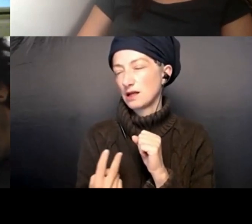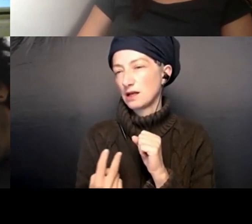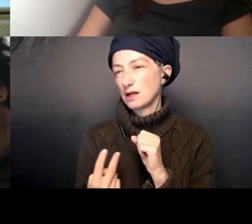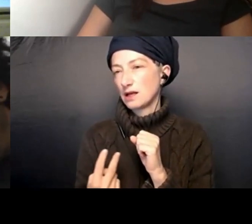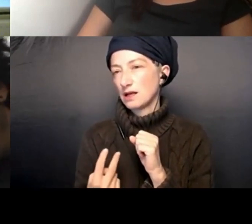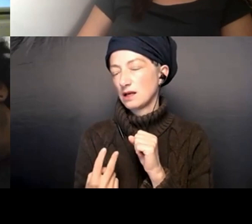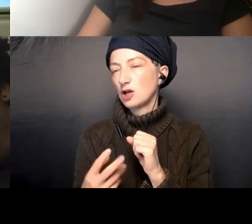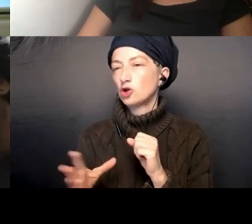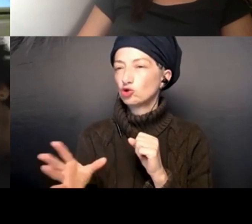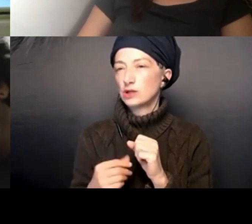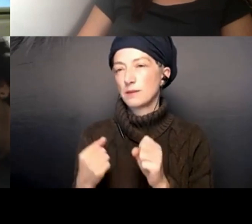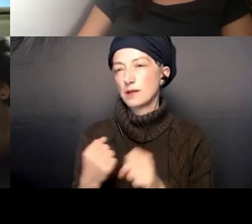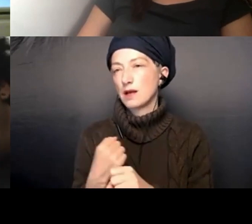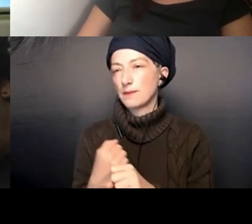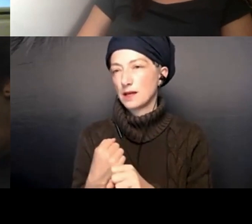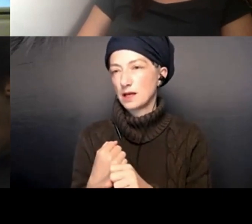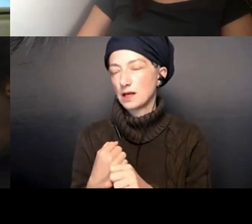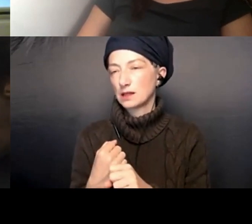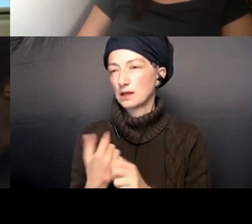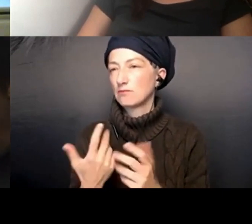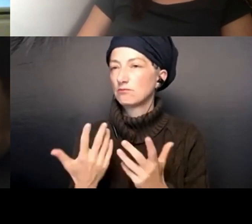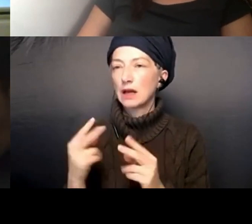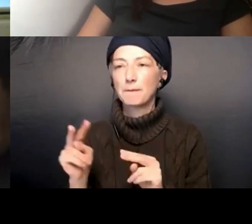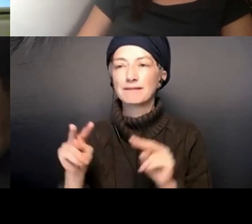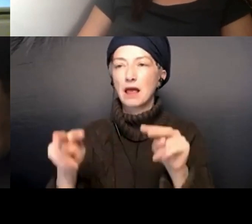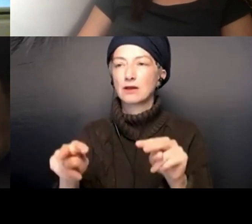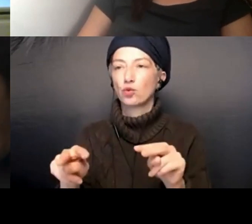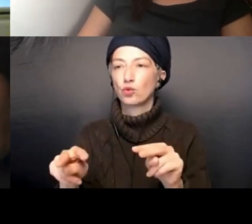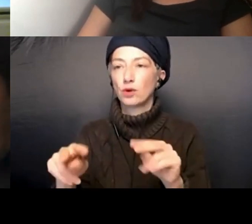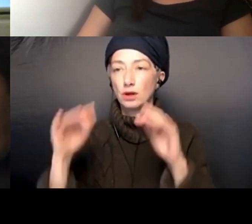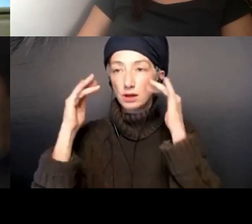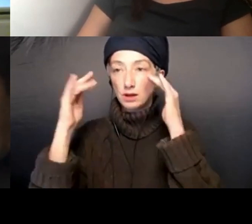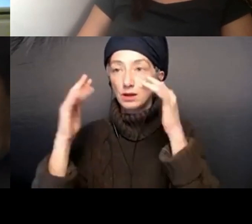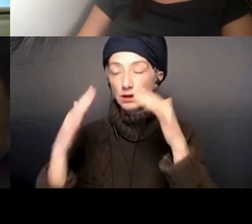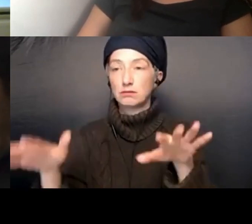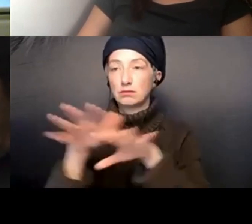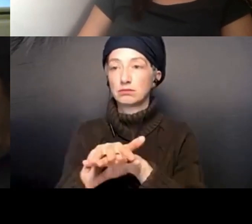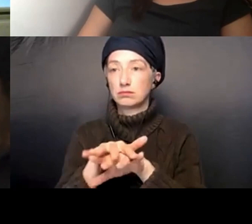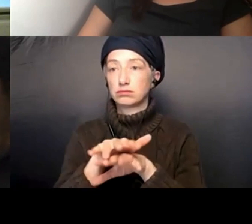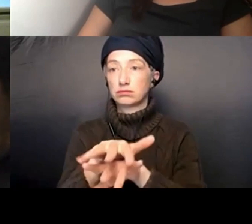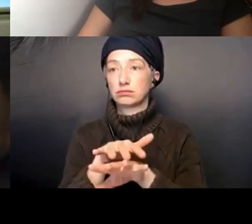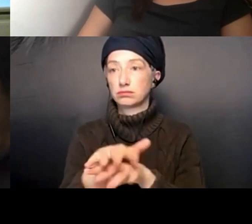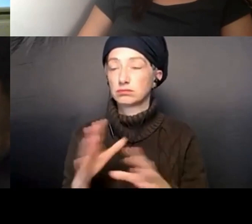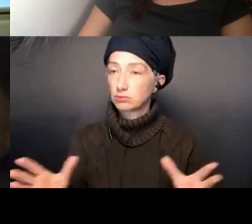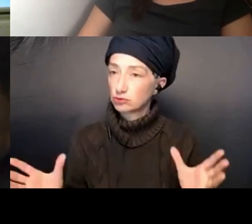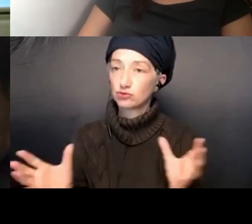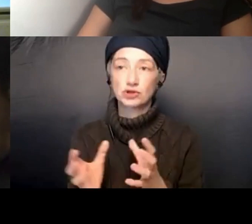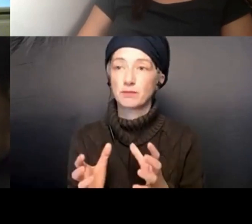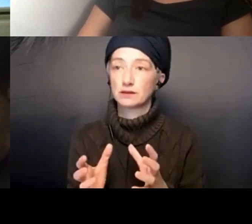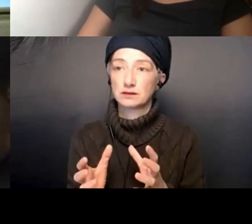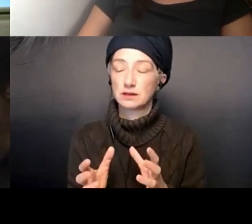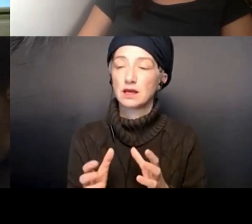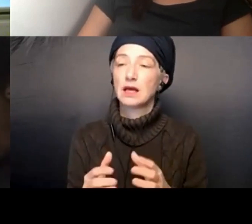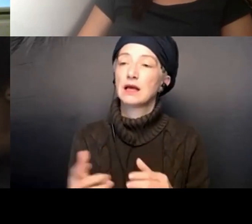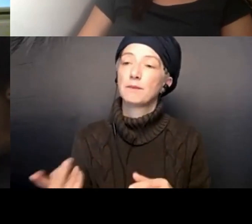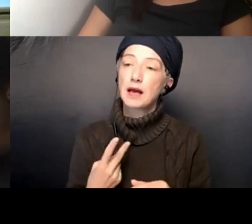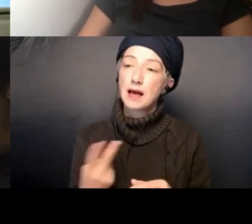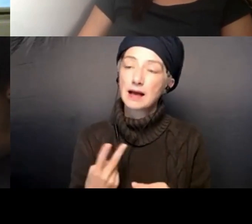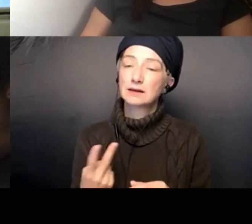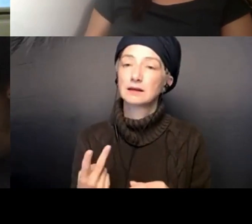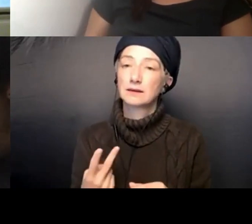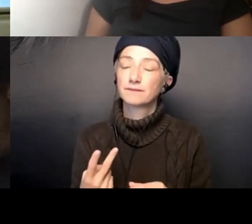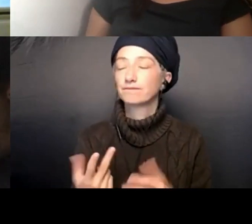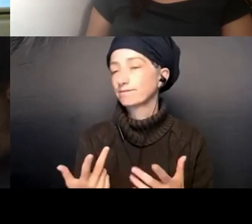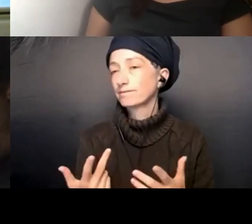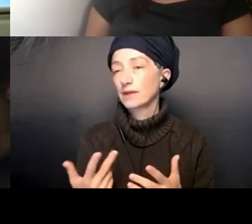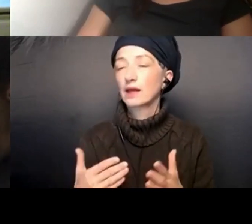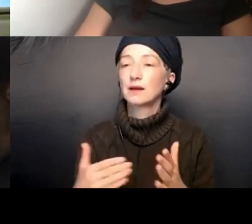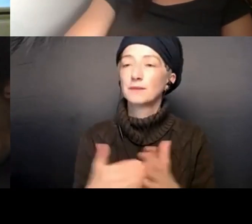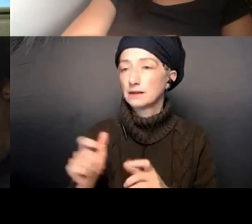and to actually develop those from both of the space that we share as disabled people, from the experiences that we share,